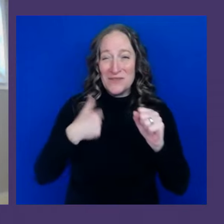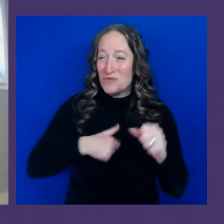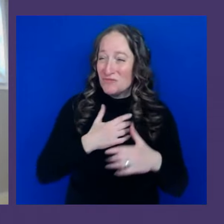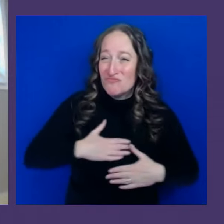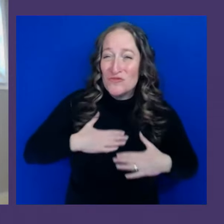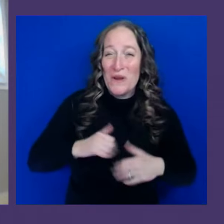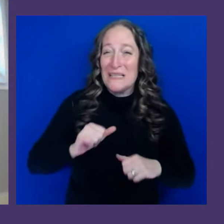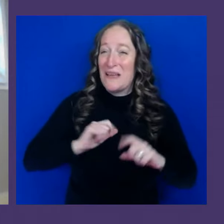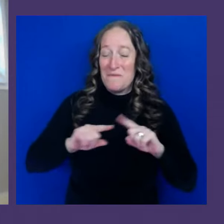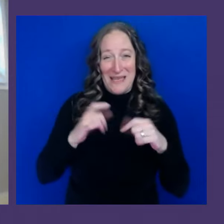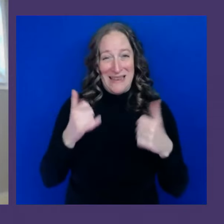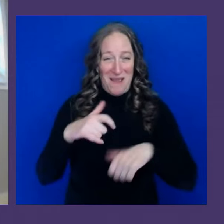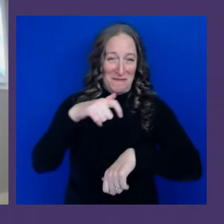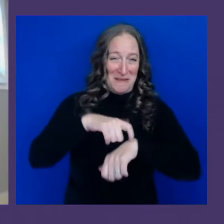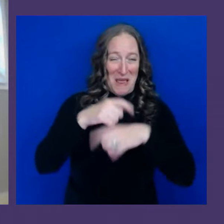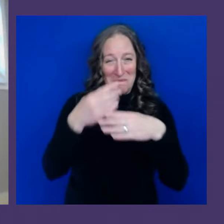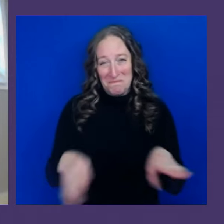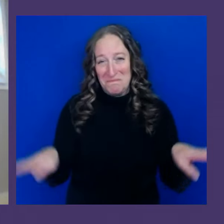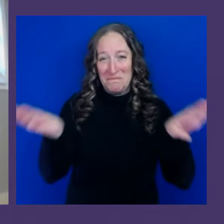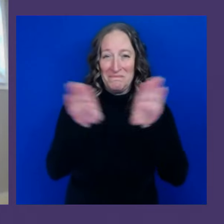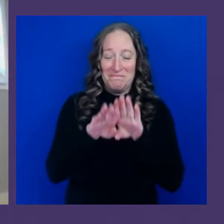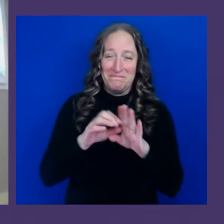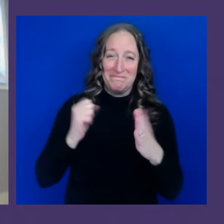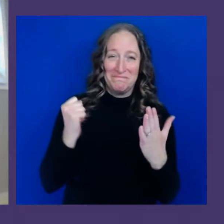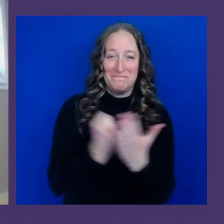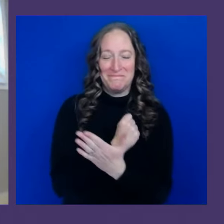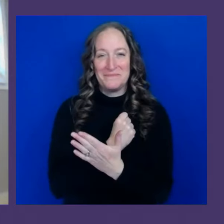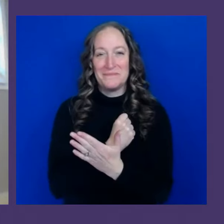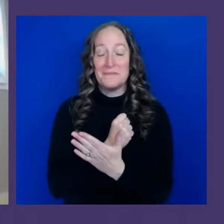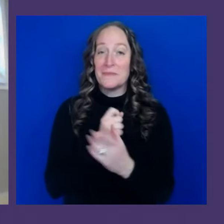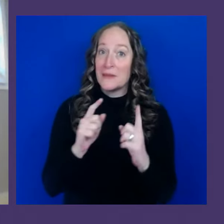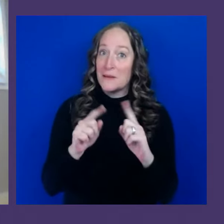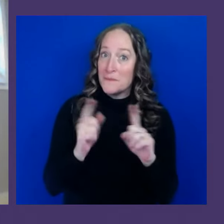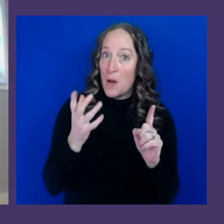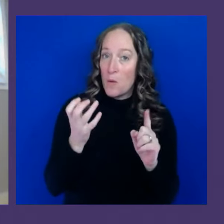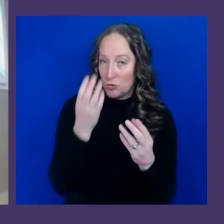However, I would like to leave you with a couple of thoughts.